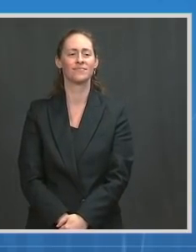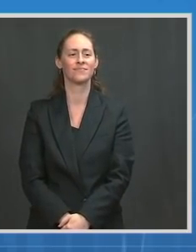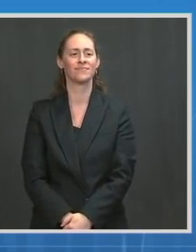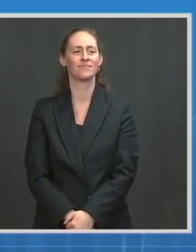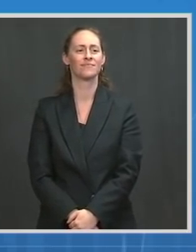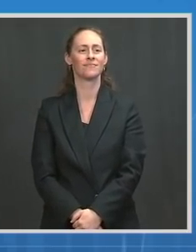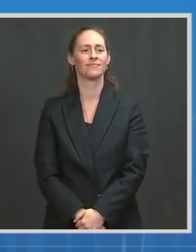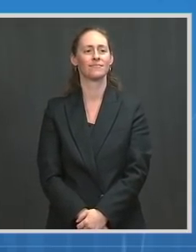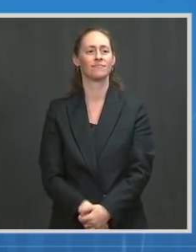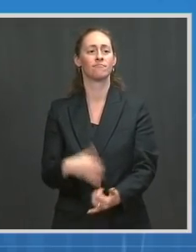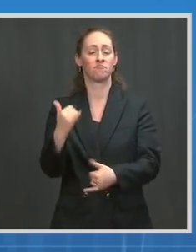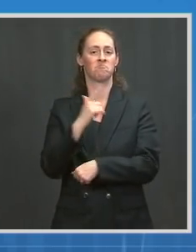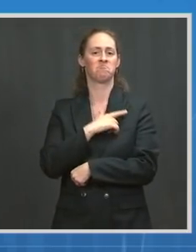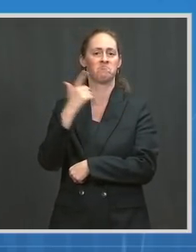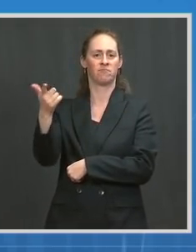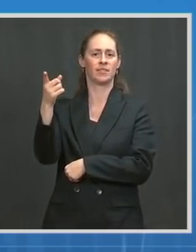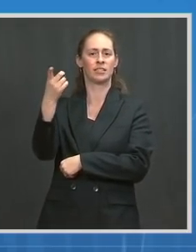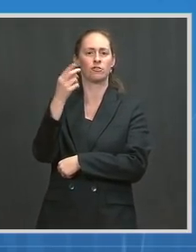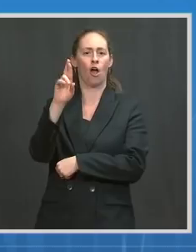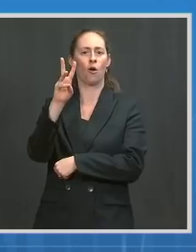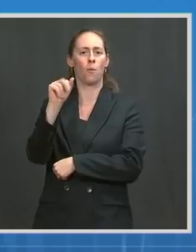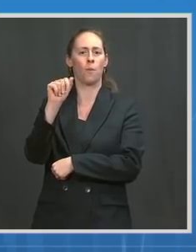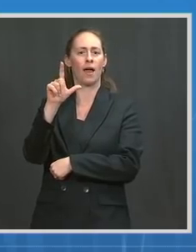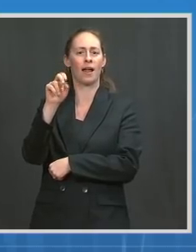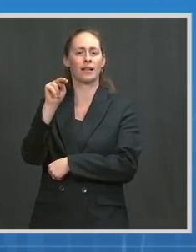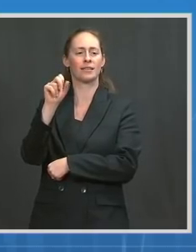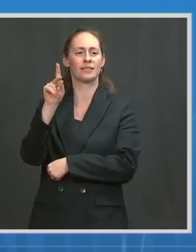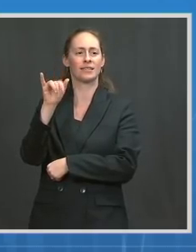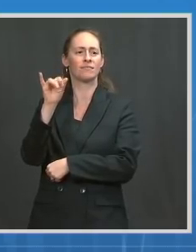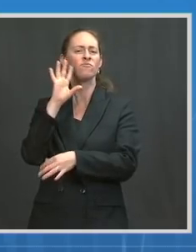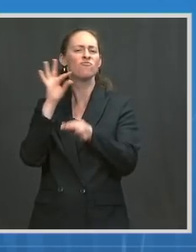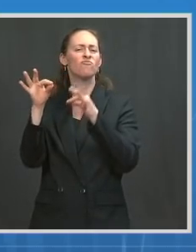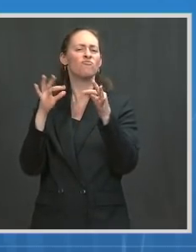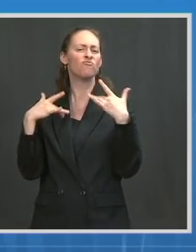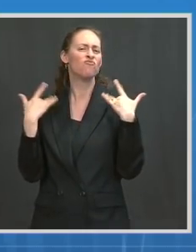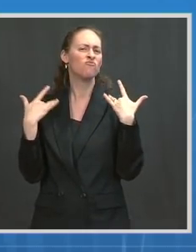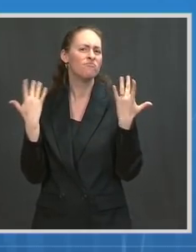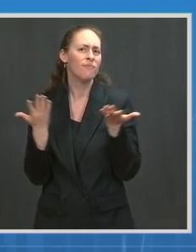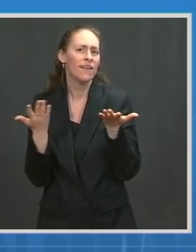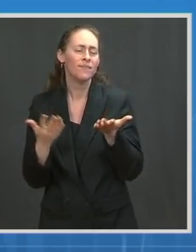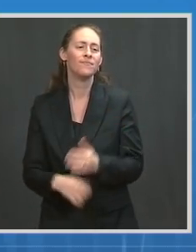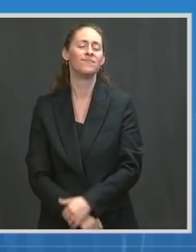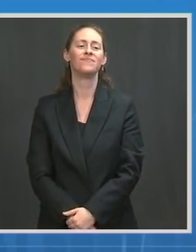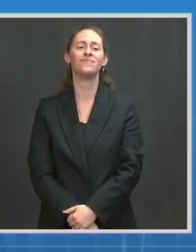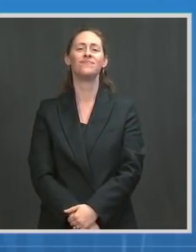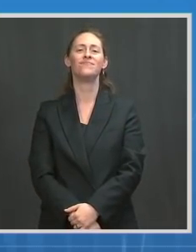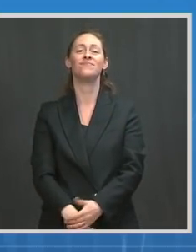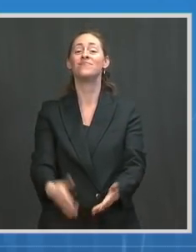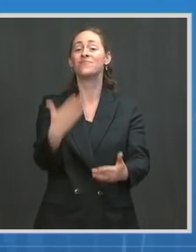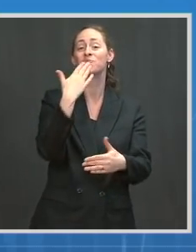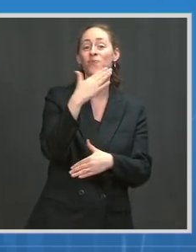on what our progress means for Americans. Dr. Walensky: Thank you, Andy. Good afternoon. I'm pleased to be back with you today.